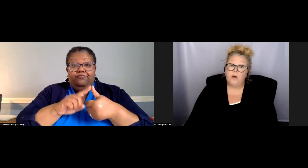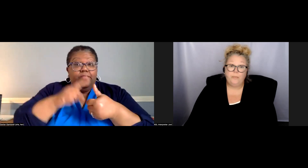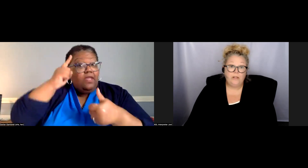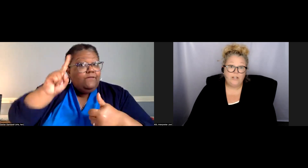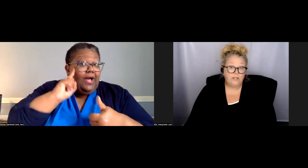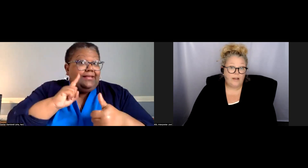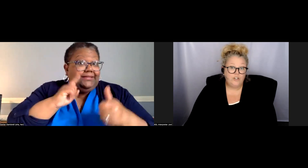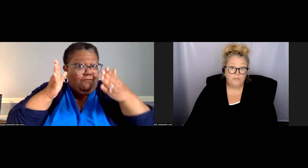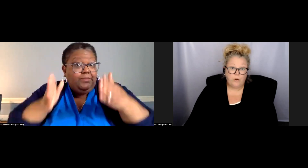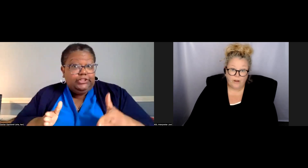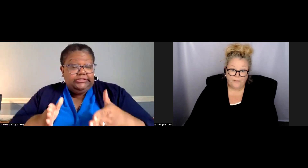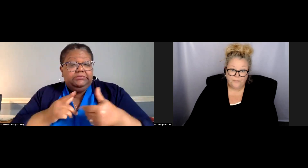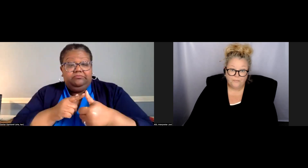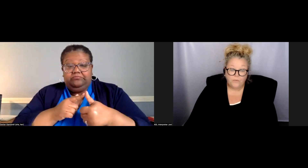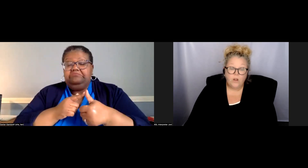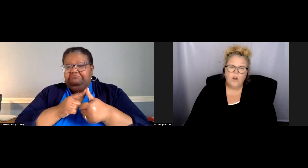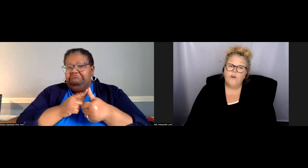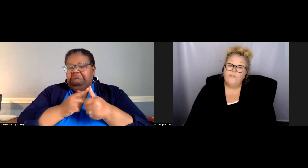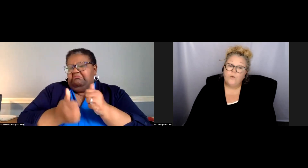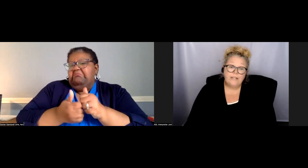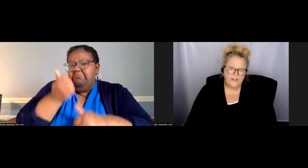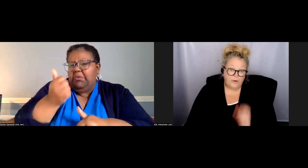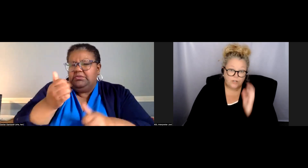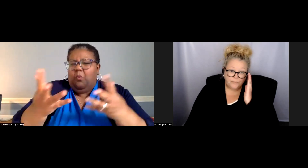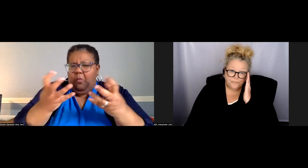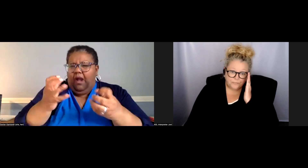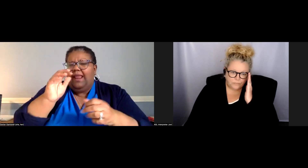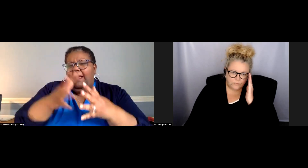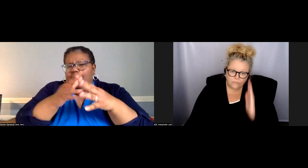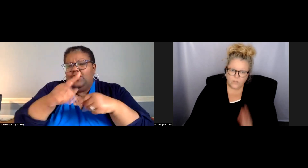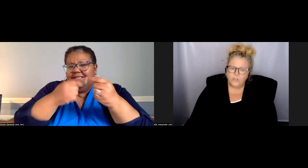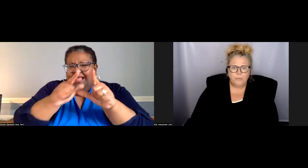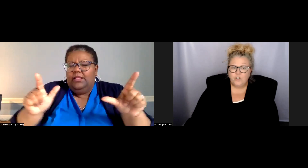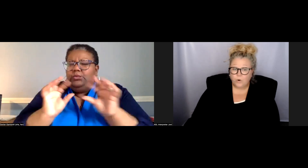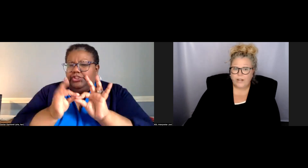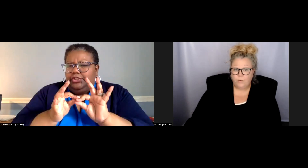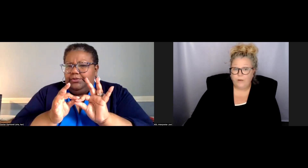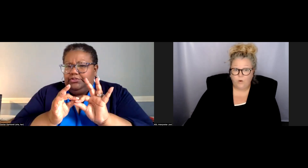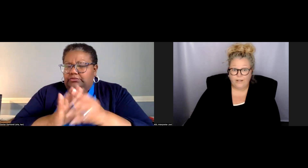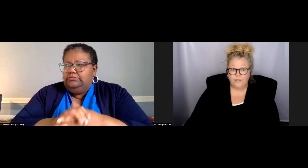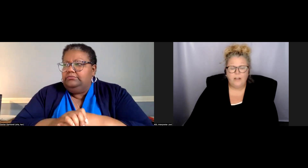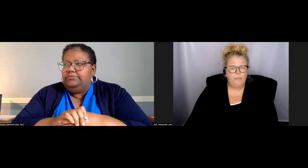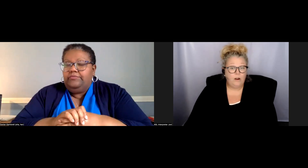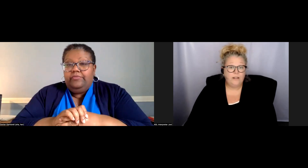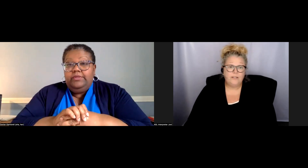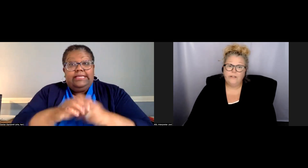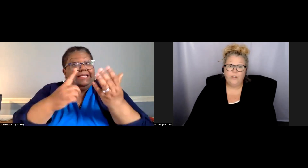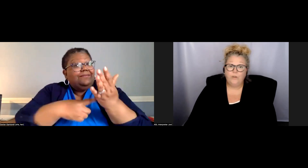populations I just spoke of. for a deaf person the majority will request an American Sign Language